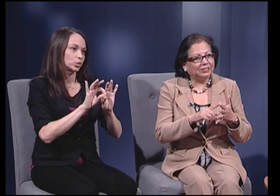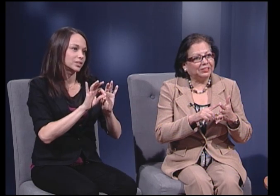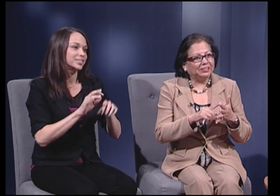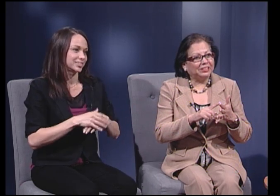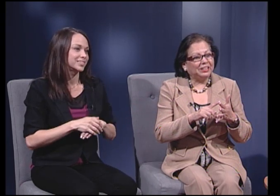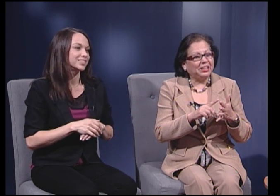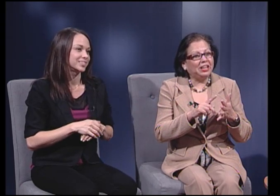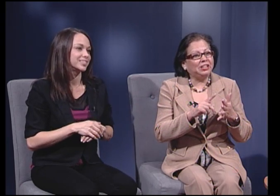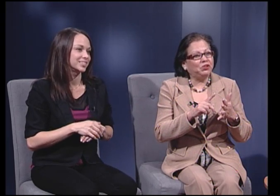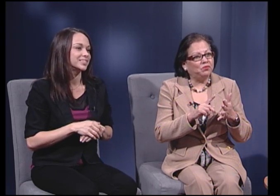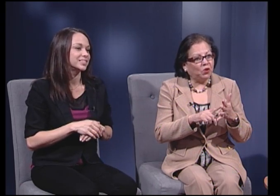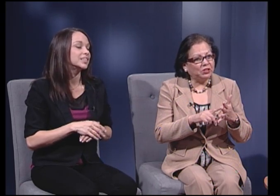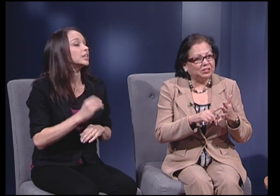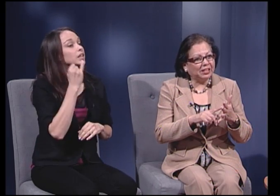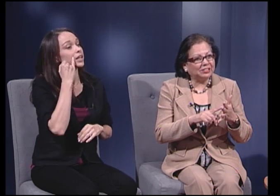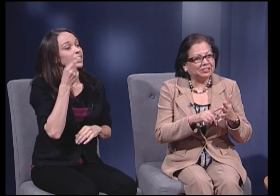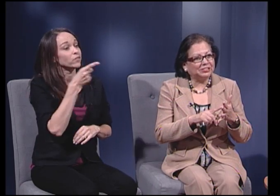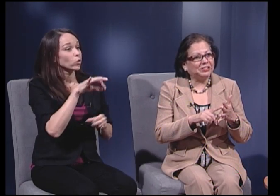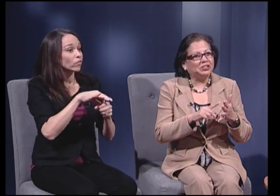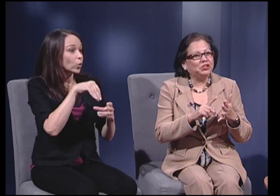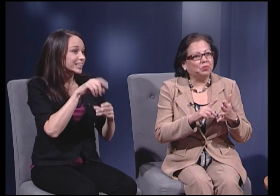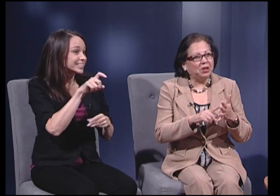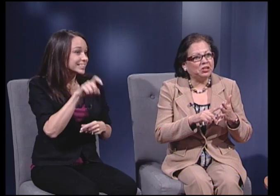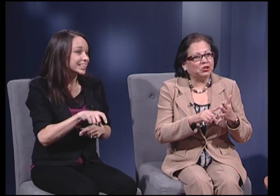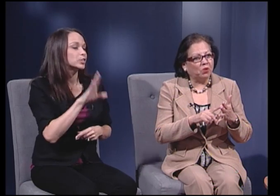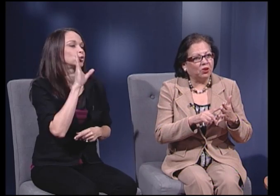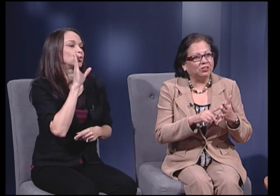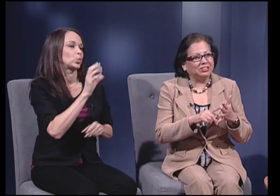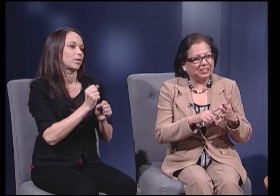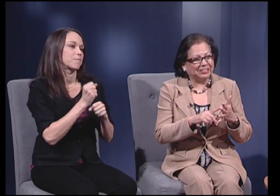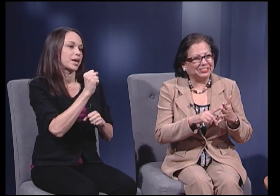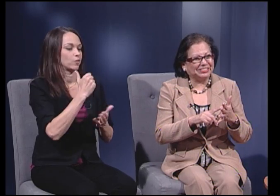And if you vote in Texas, you'll make your mark on Texas.